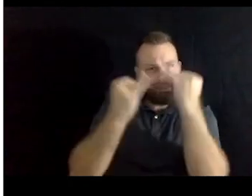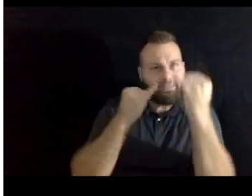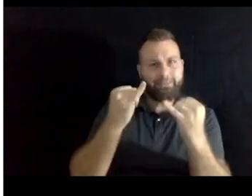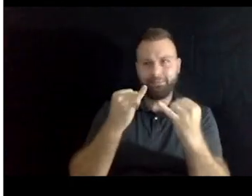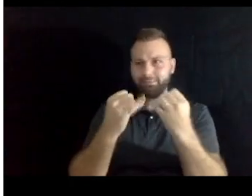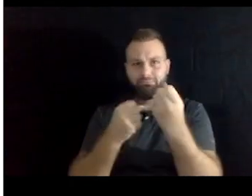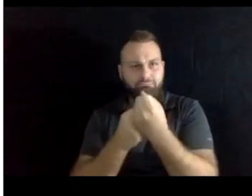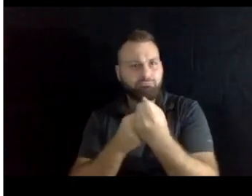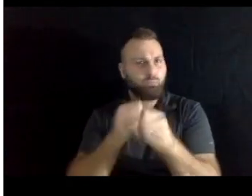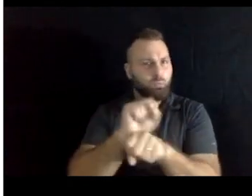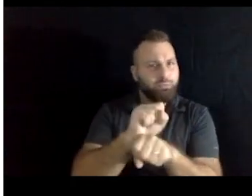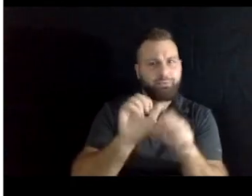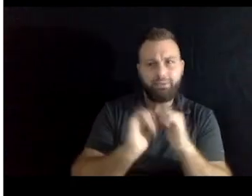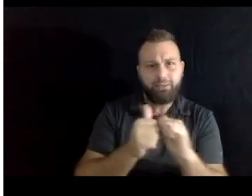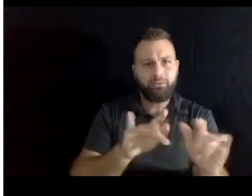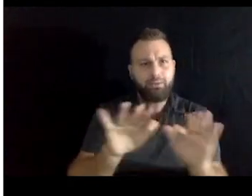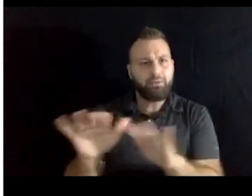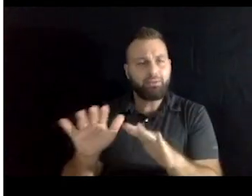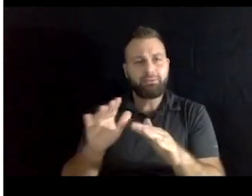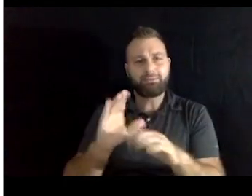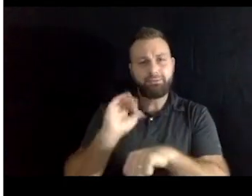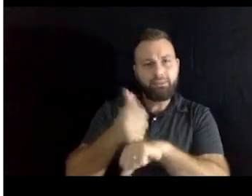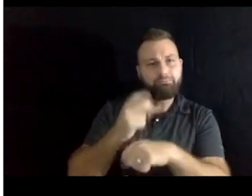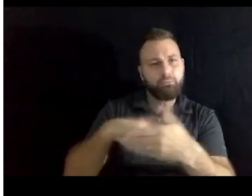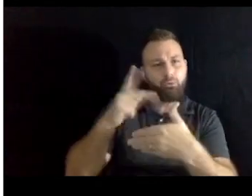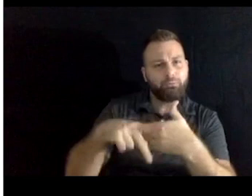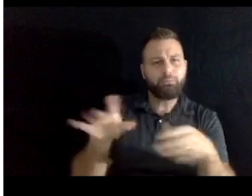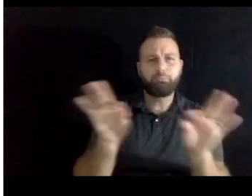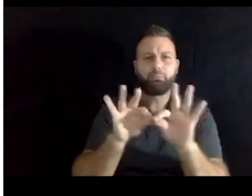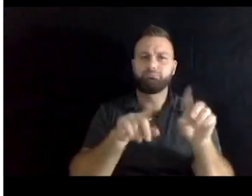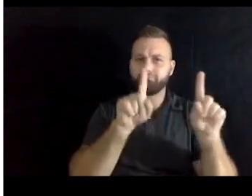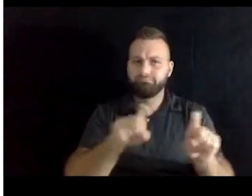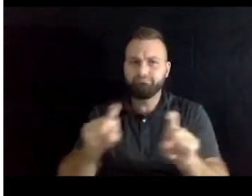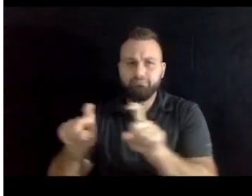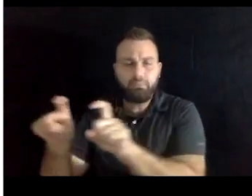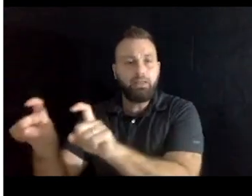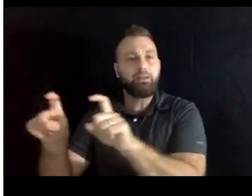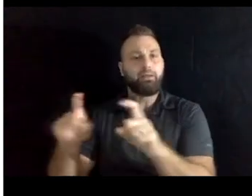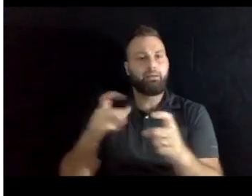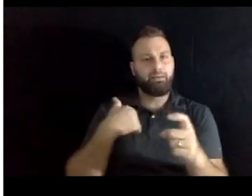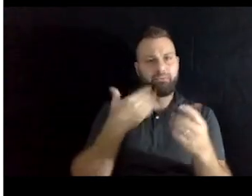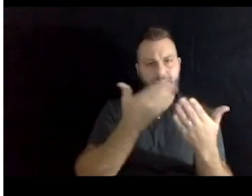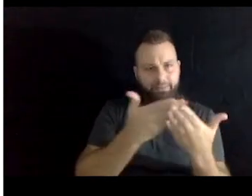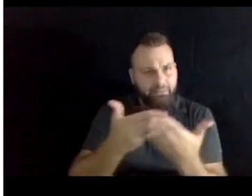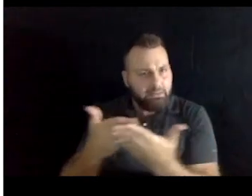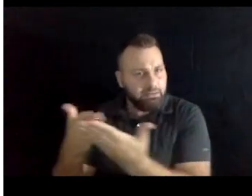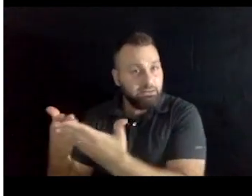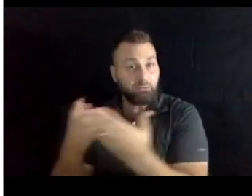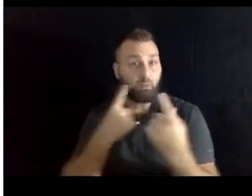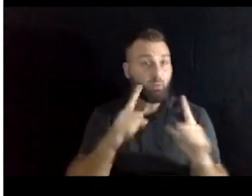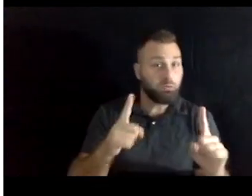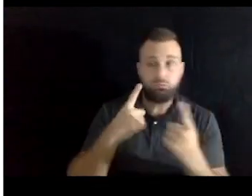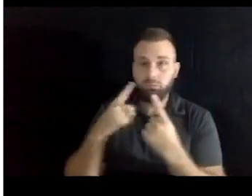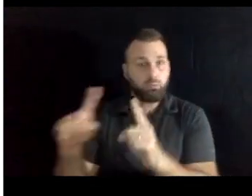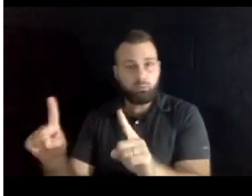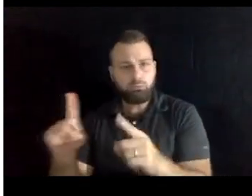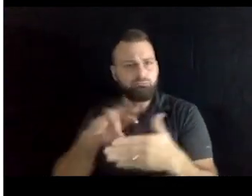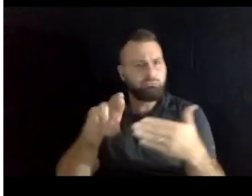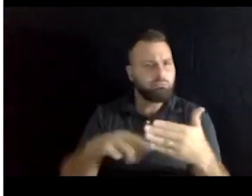new ideas and programs. We're going to have to test them round to gen-, generate evidence to see if they work.